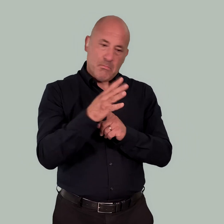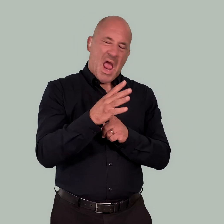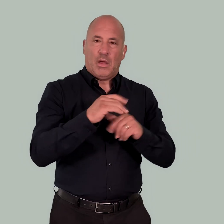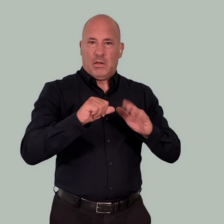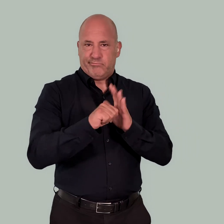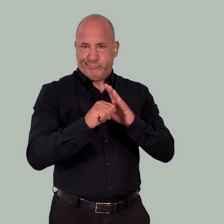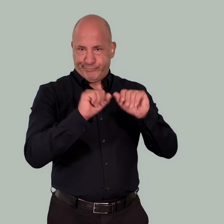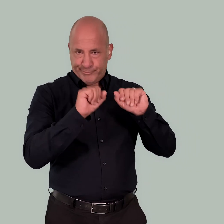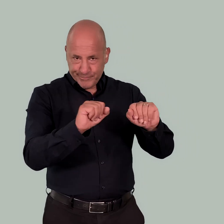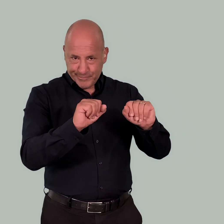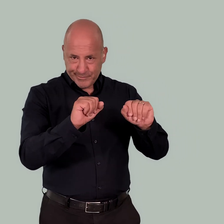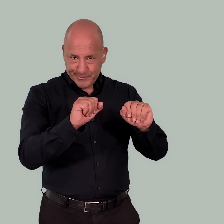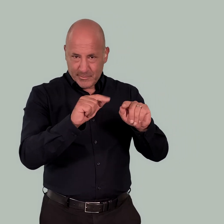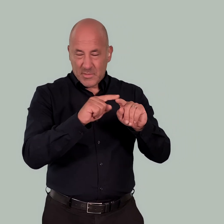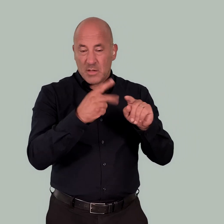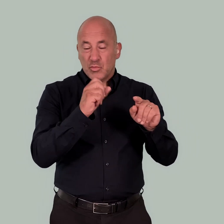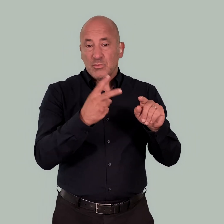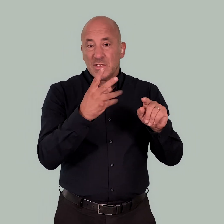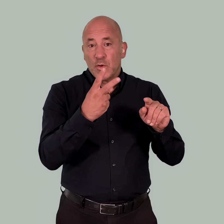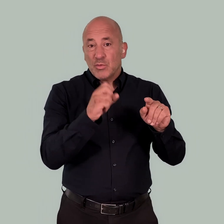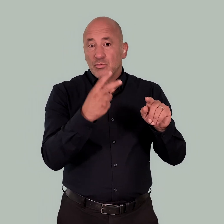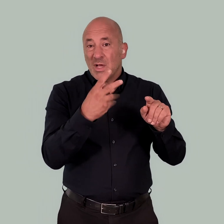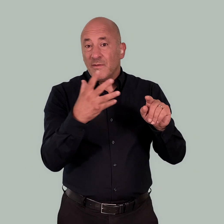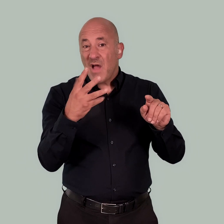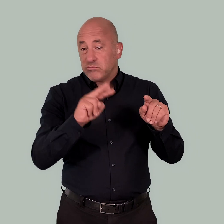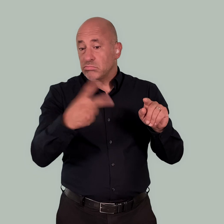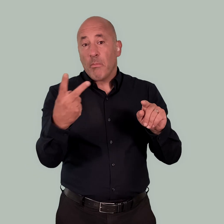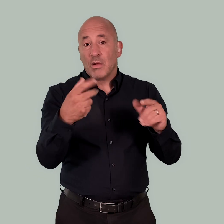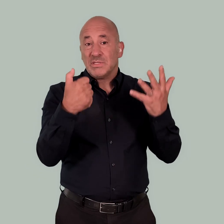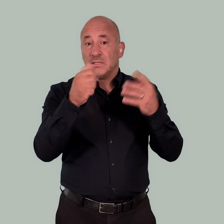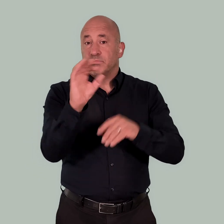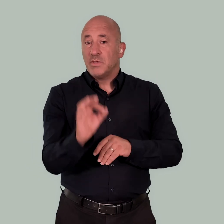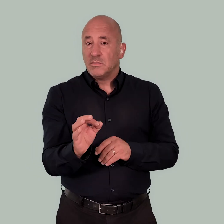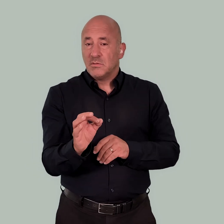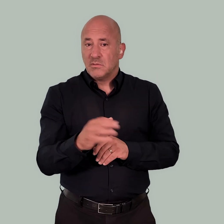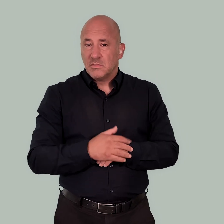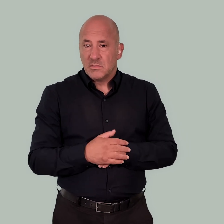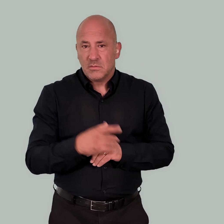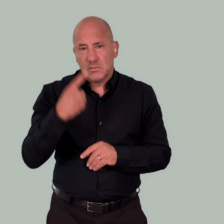had a mental health condition as their primary condition, around doubling to 6 per cent by 2024/25.